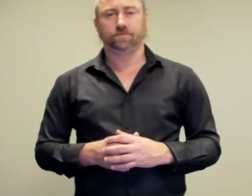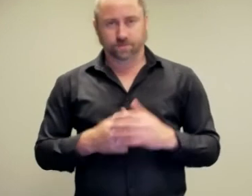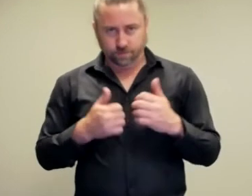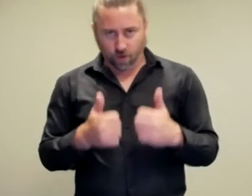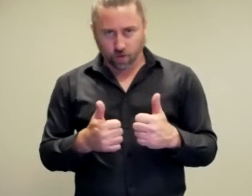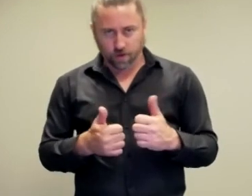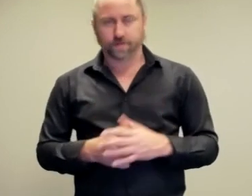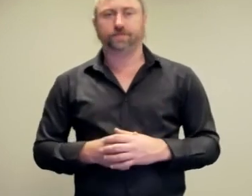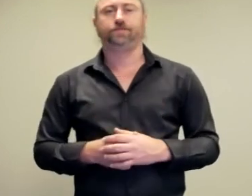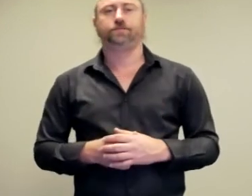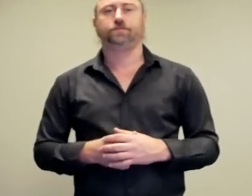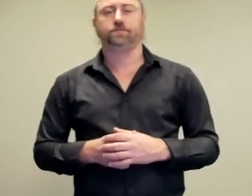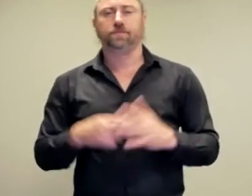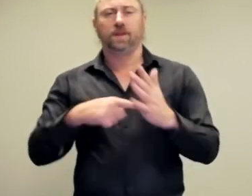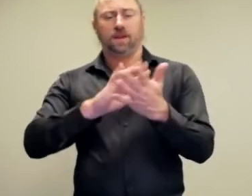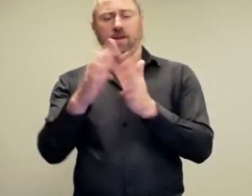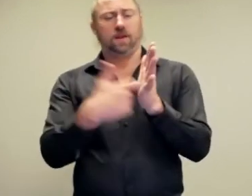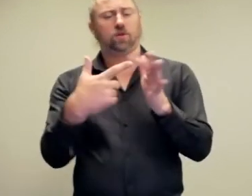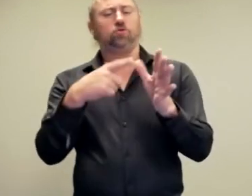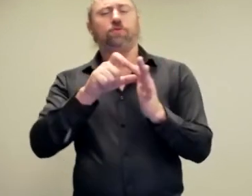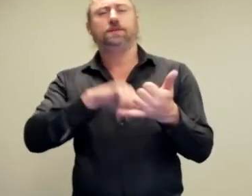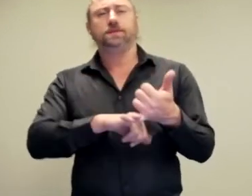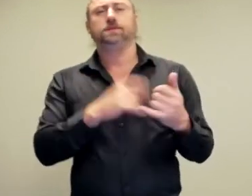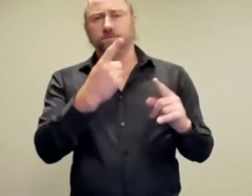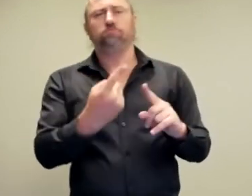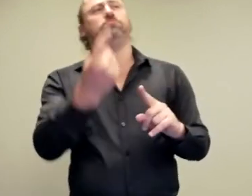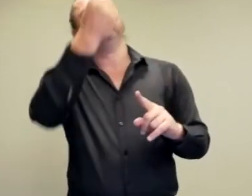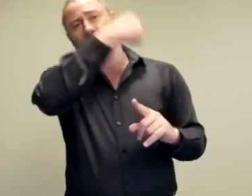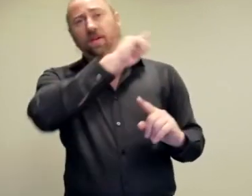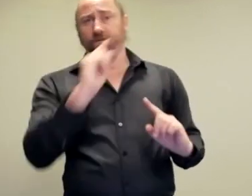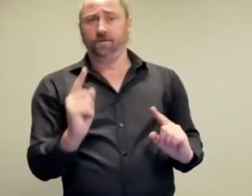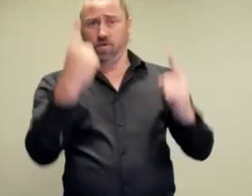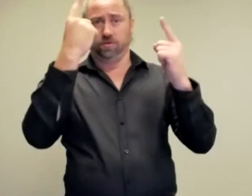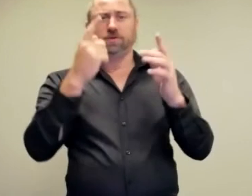artist Anni Albers. In these prints, Albers conjoins